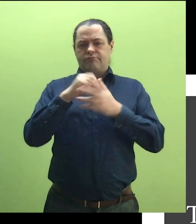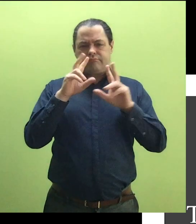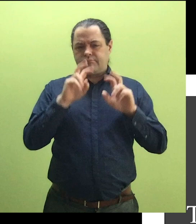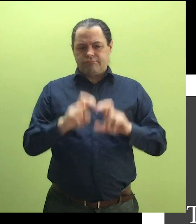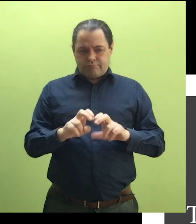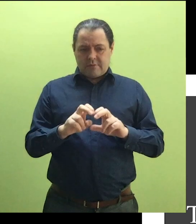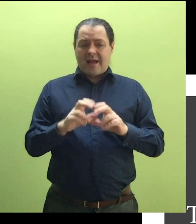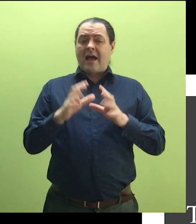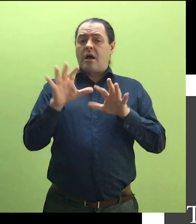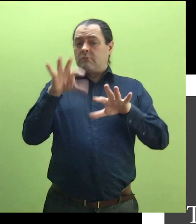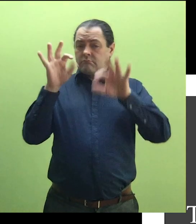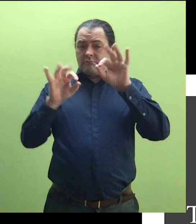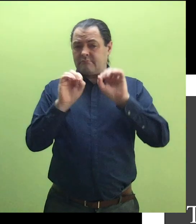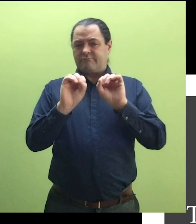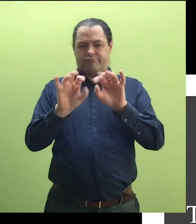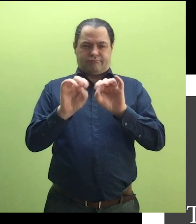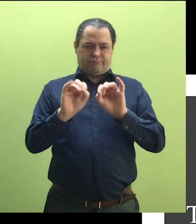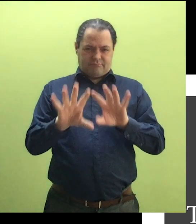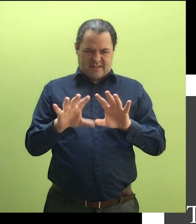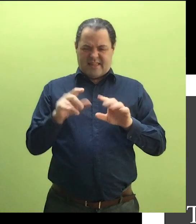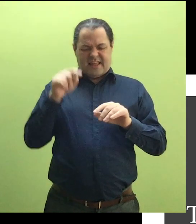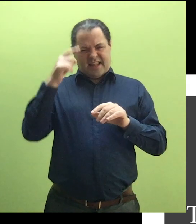describe our results and discuss their implications within the